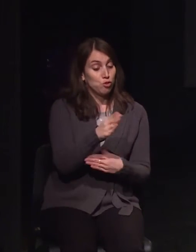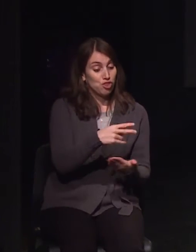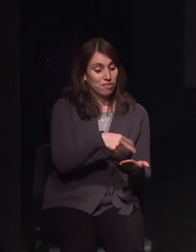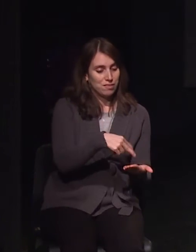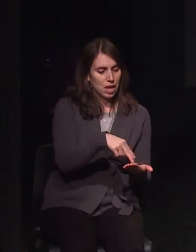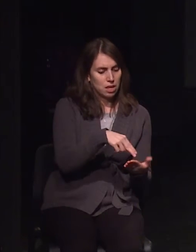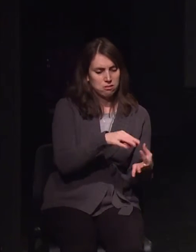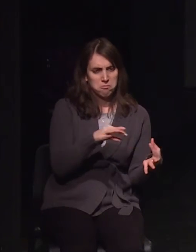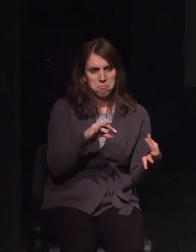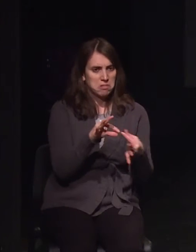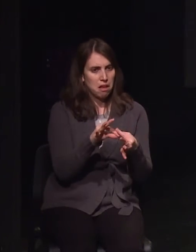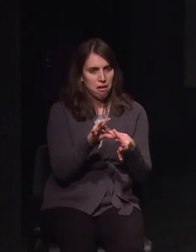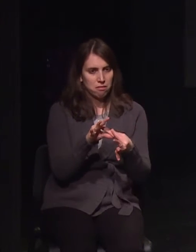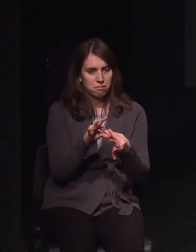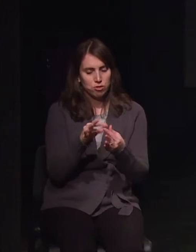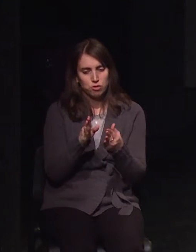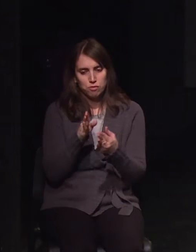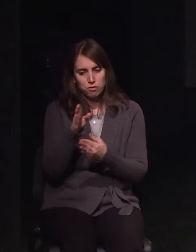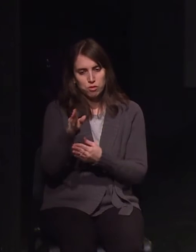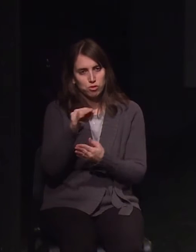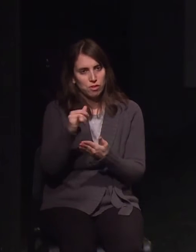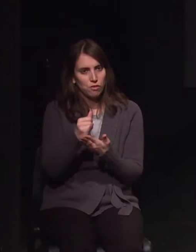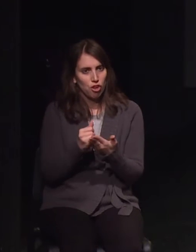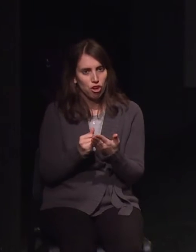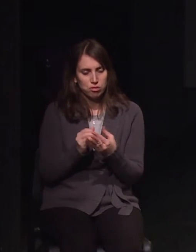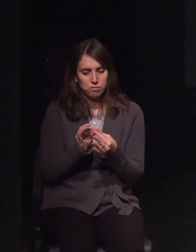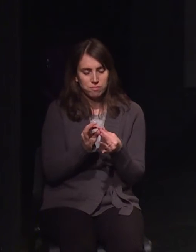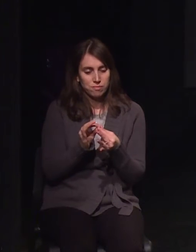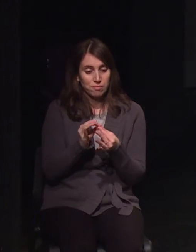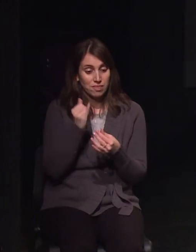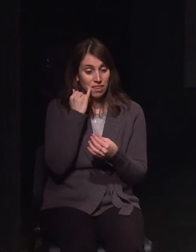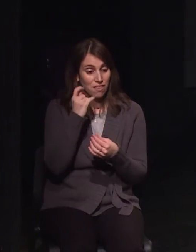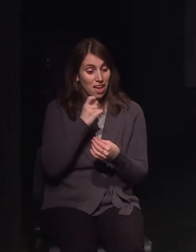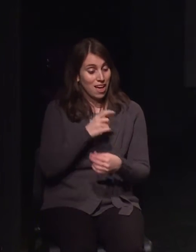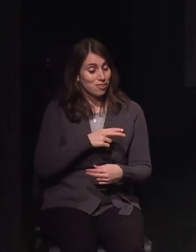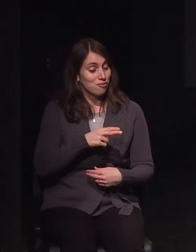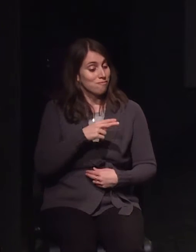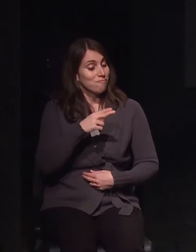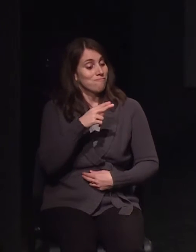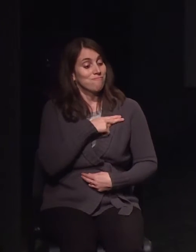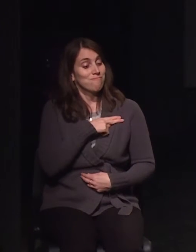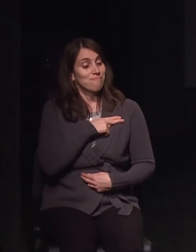And if I actually had to put a button on it, I am optimistic.